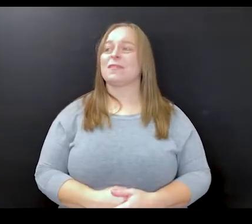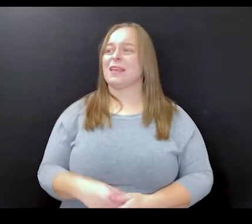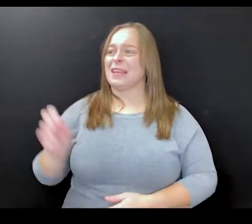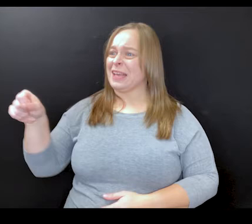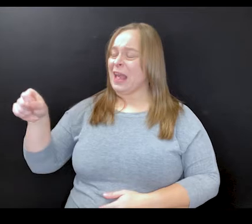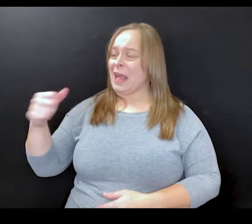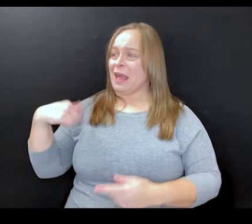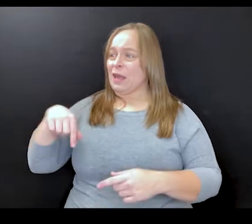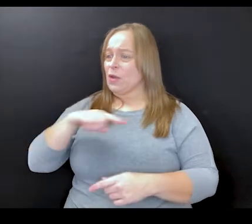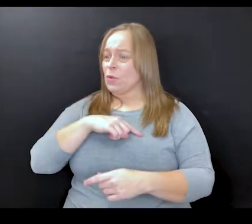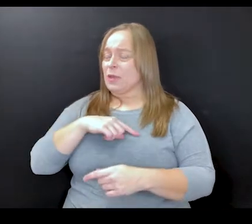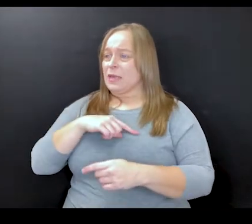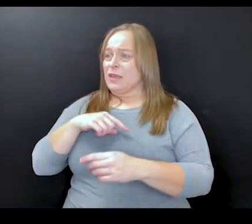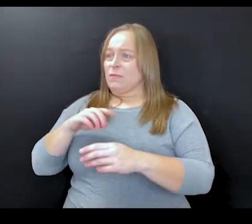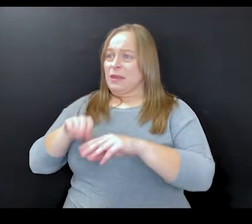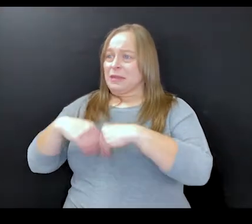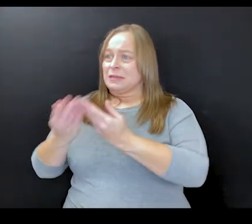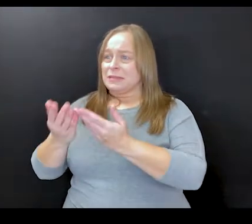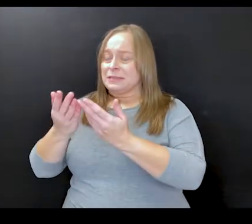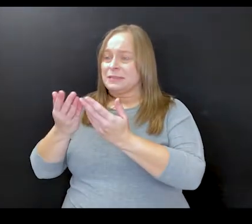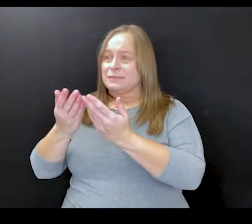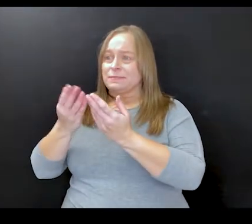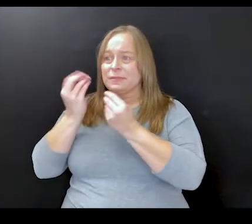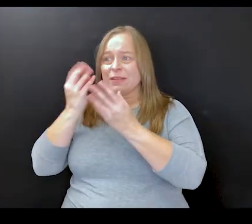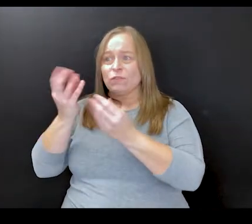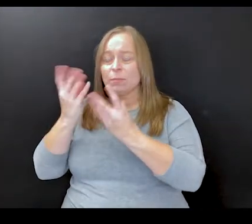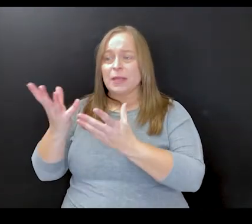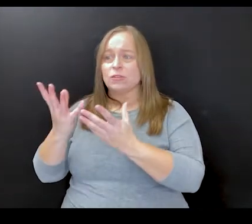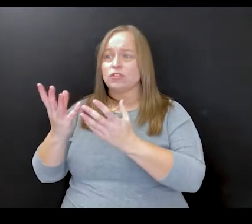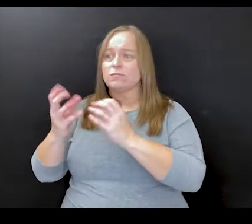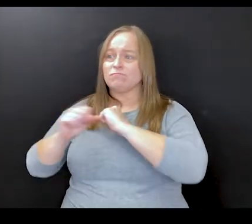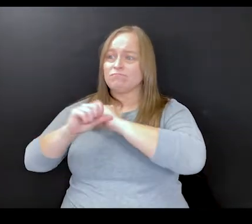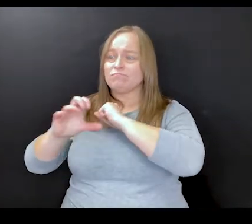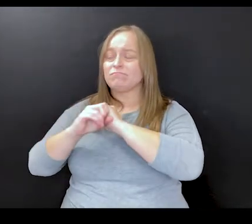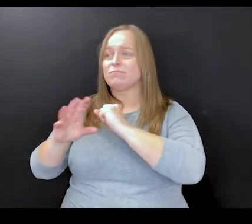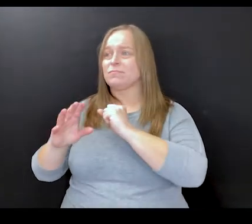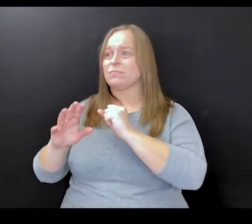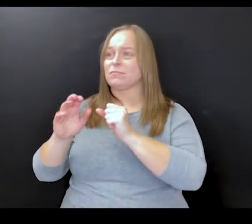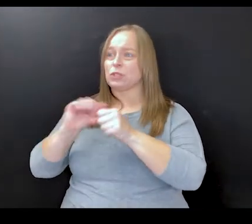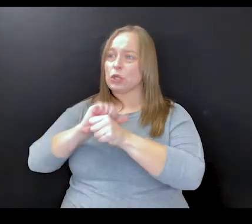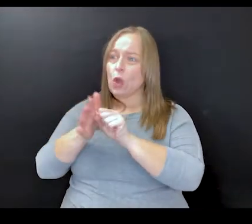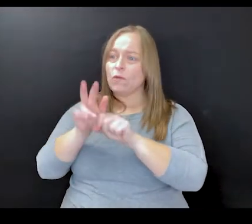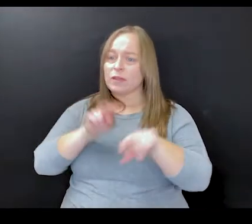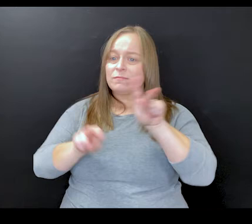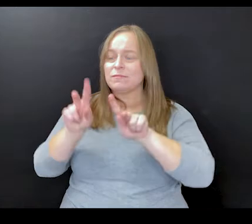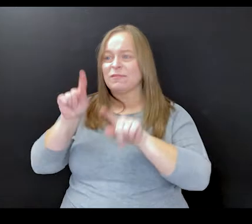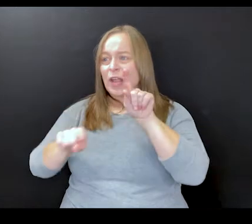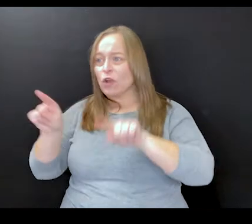[Katrin] We certainly have been putting out a lot of information, and as you said, not only monitoring COVID and the variants